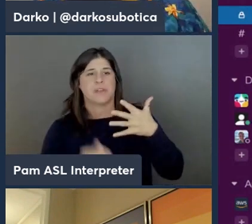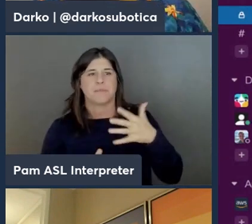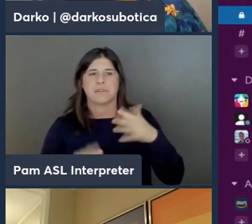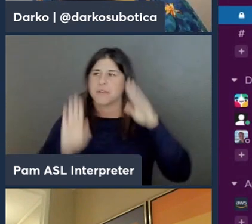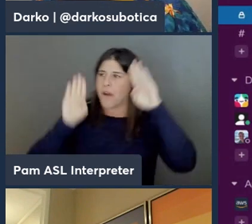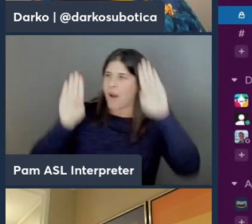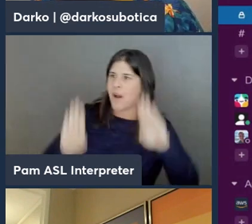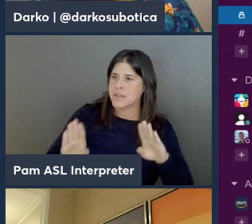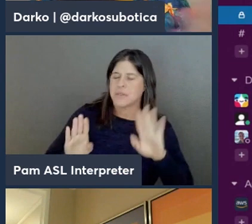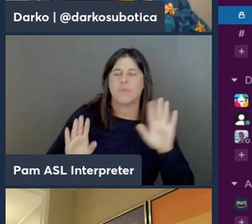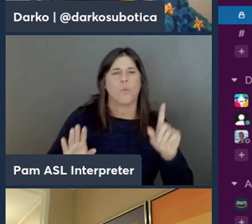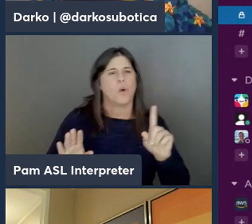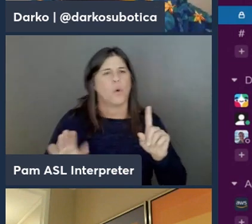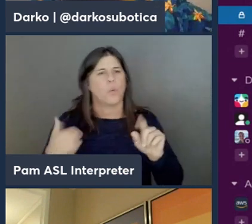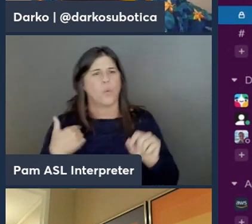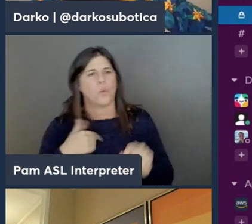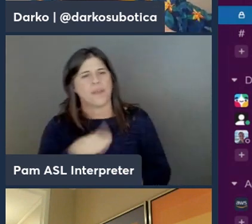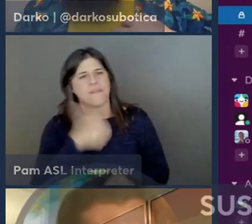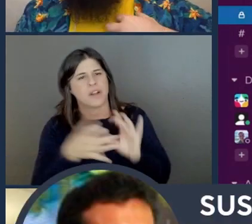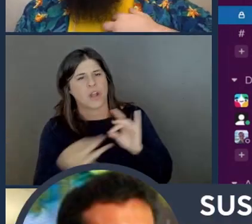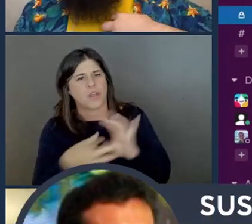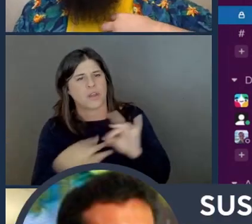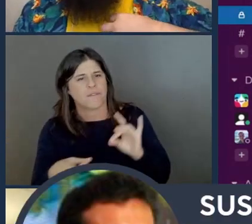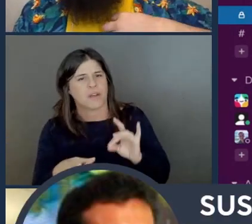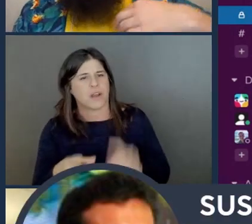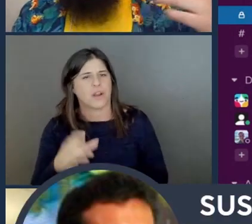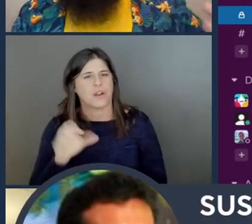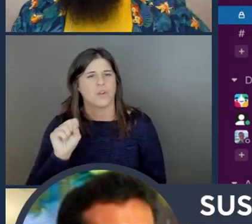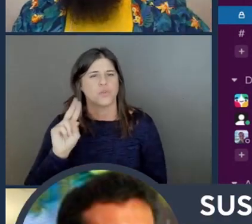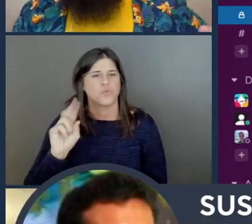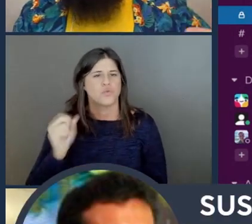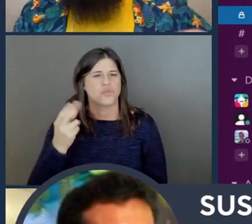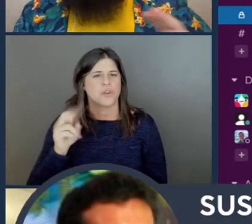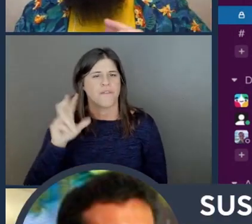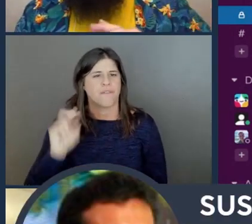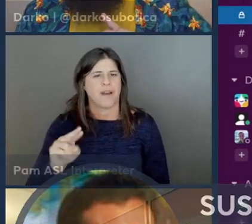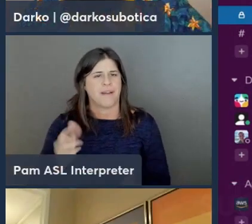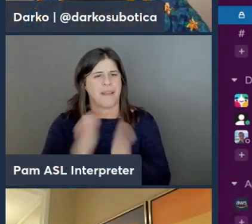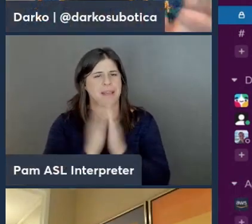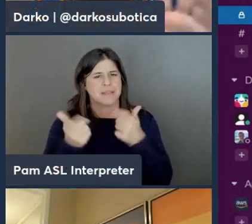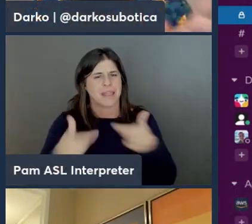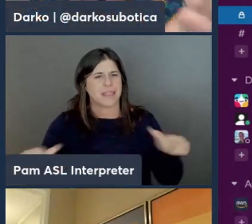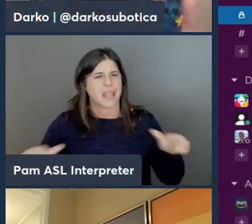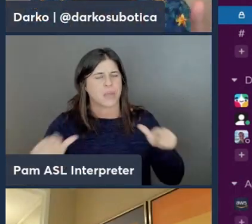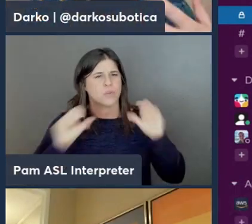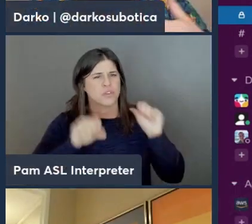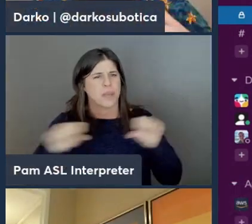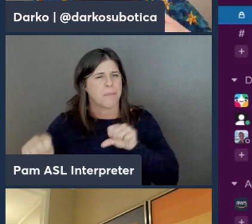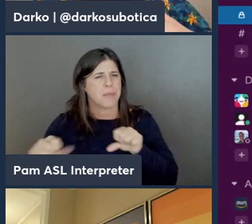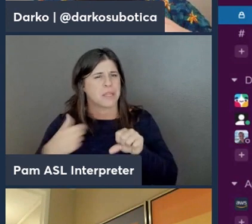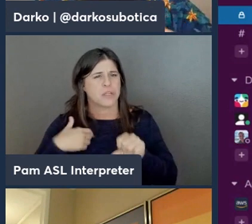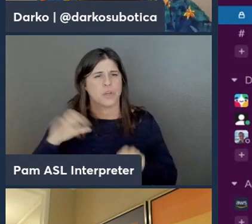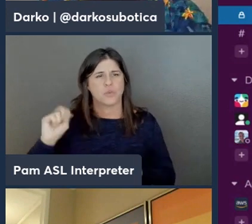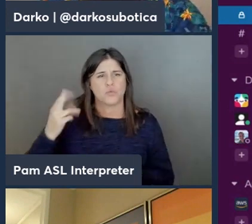We have another comment here from Sushovan asking language capabilities. No, Sushovan, my guess is that you were asking